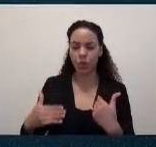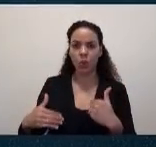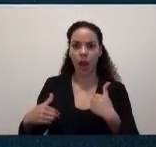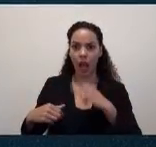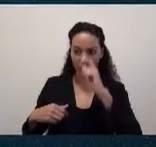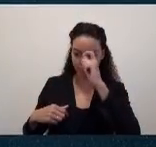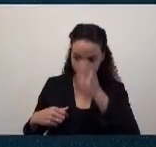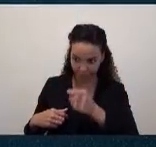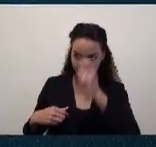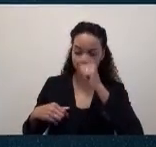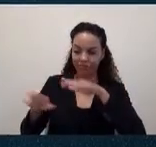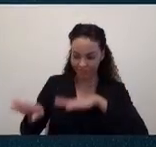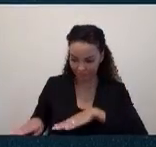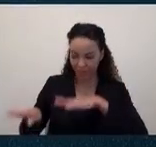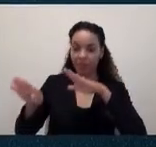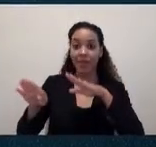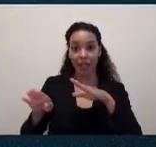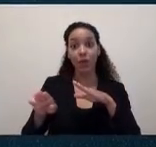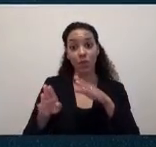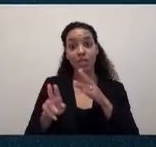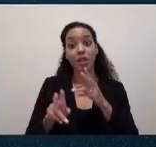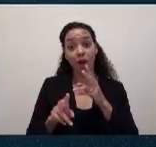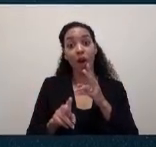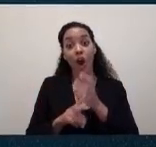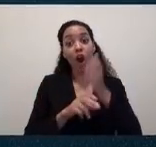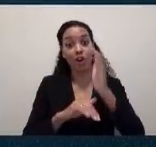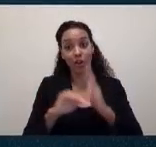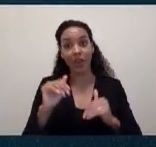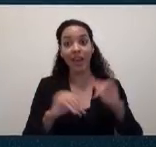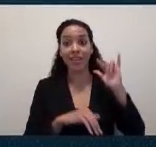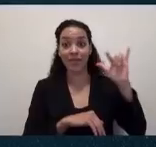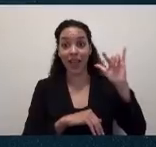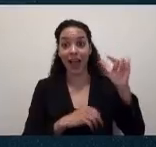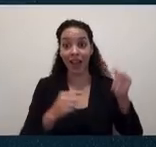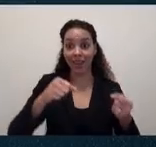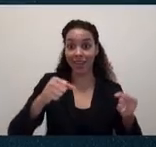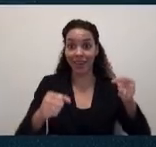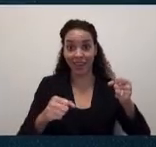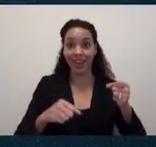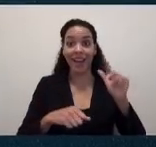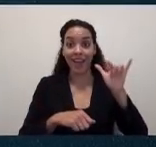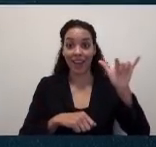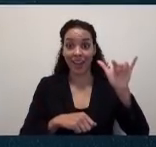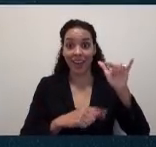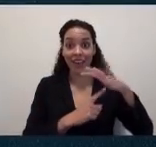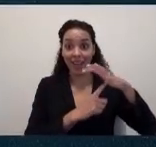in combat. Let me just say that. But listen, through every moment of every stress or morning,